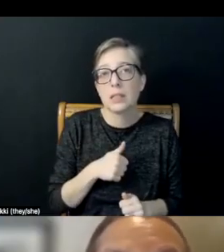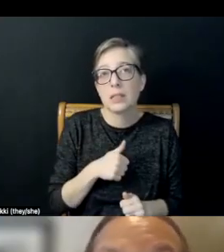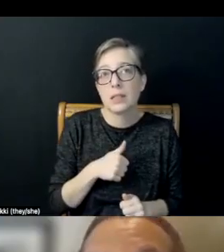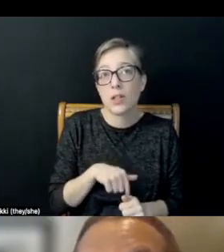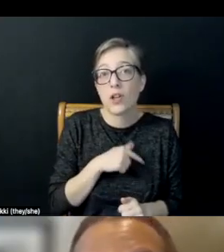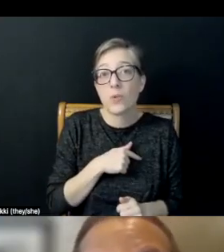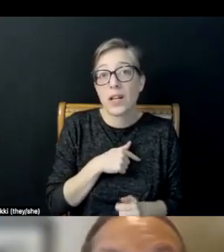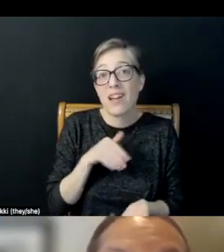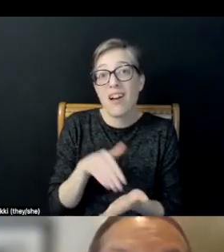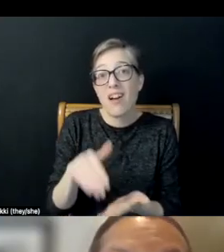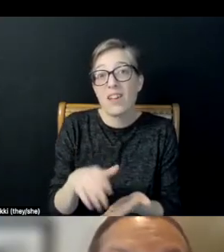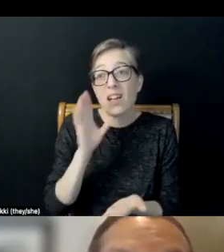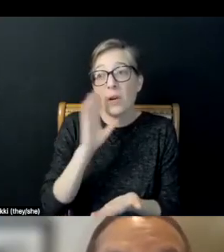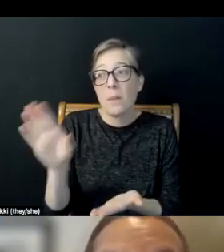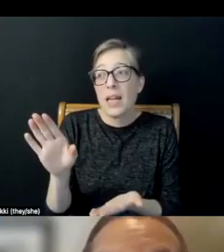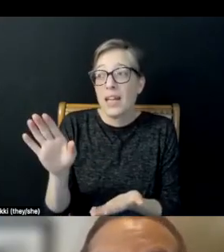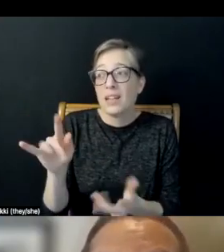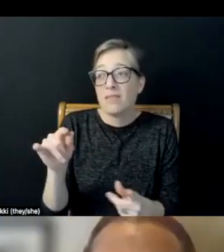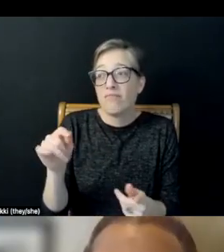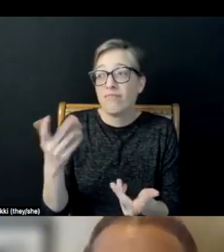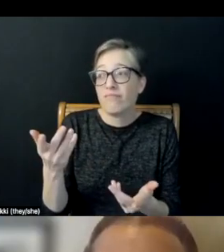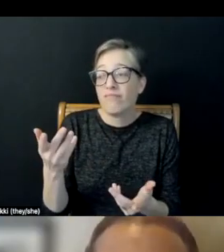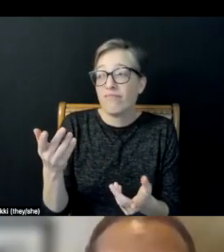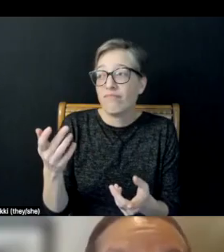caused to wait longer or even directed